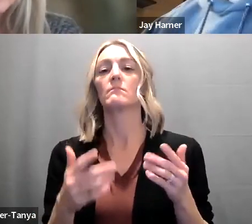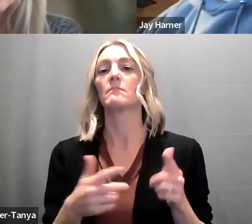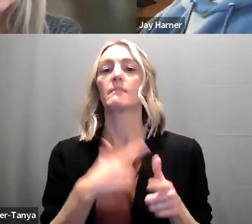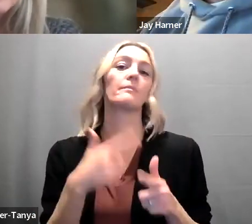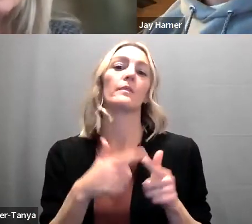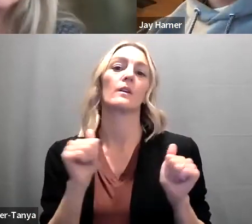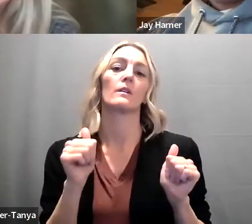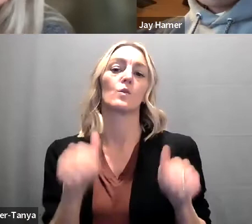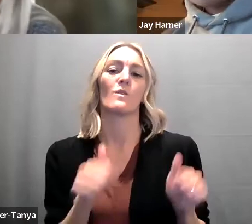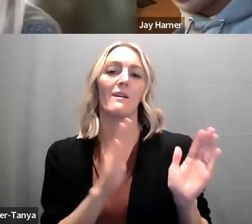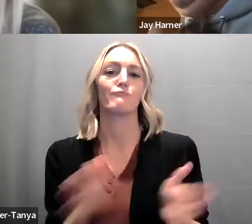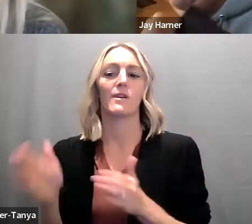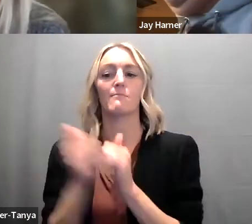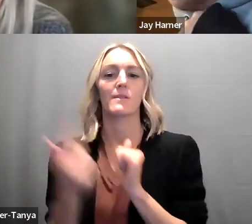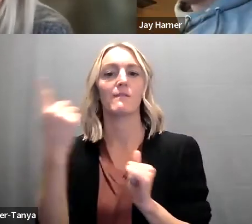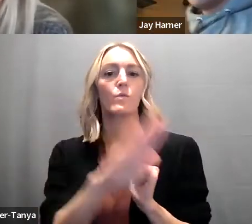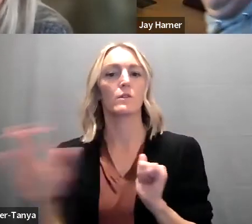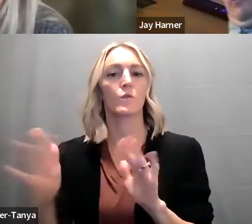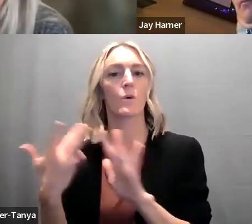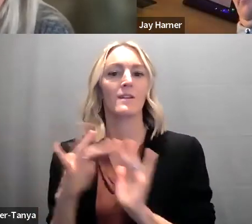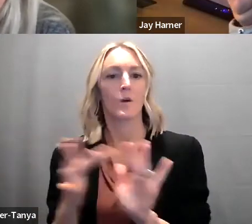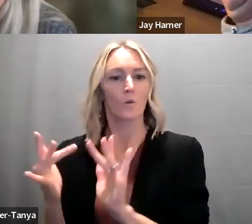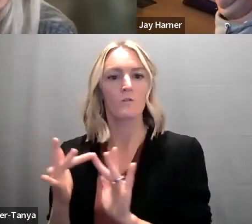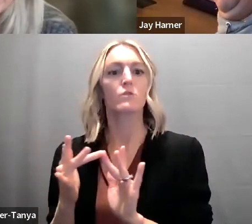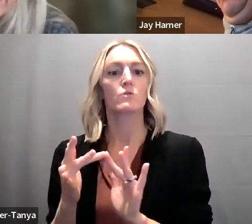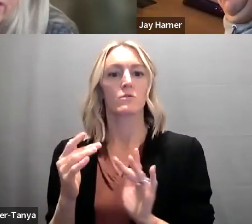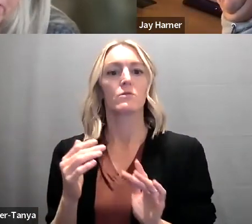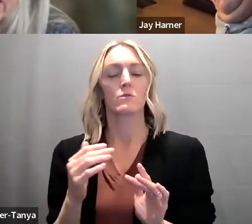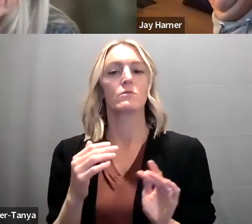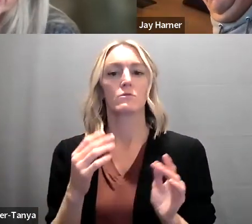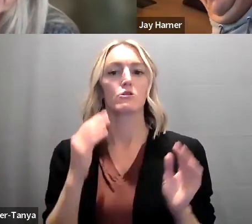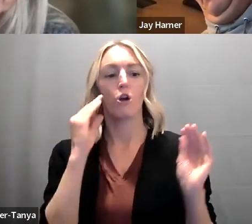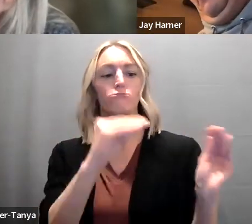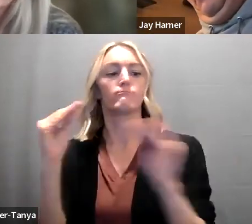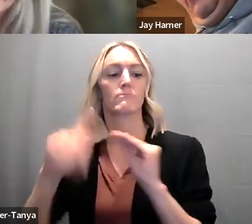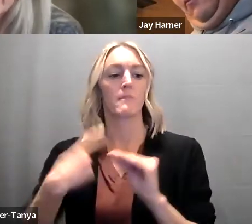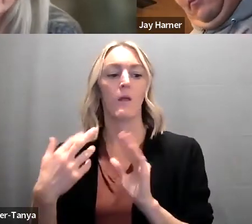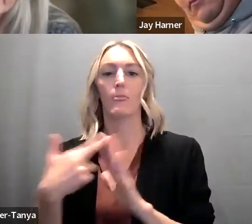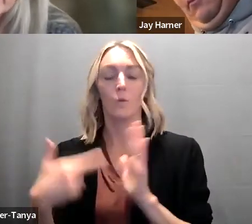network be educated and up to speed on the rule and then be able to build out and dig